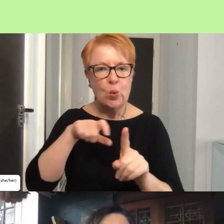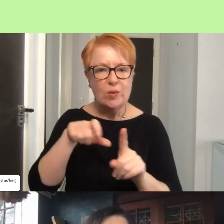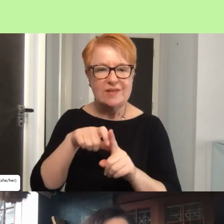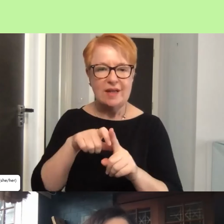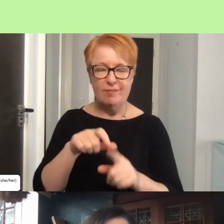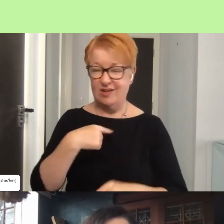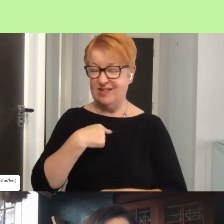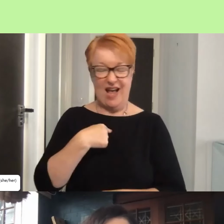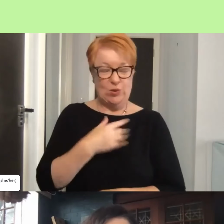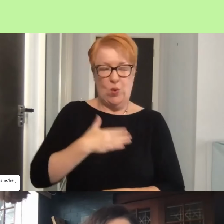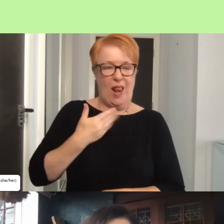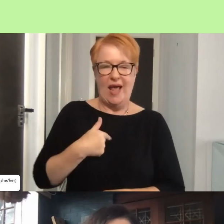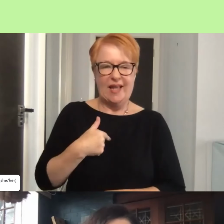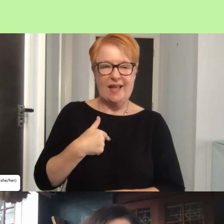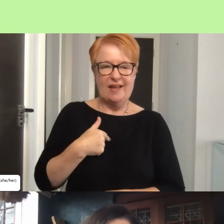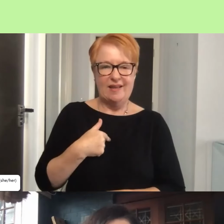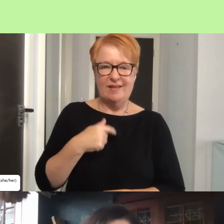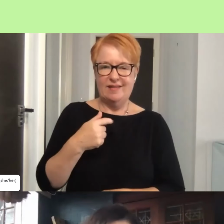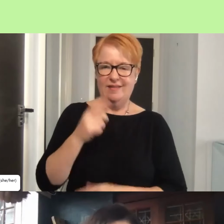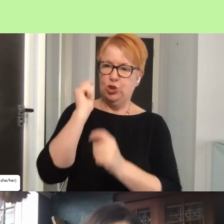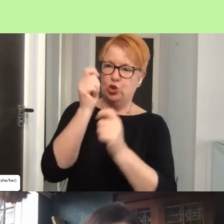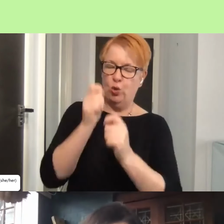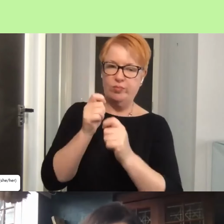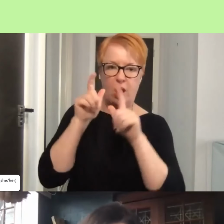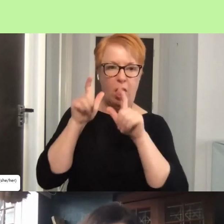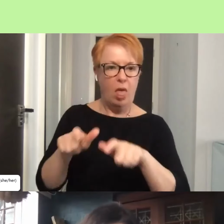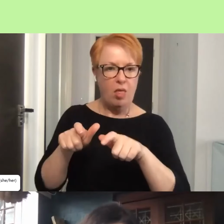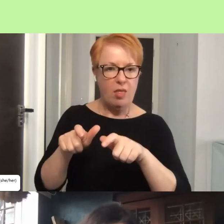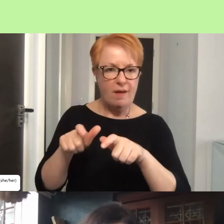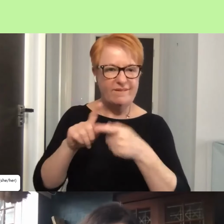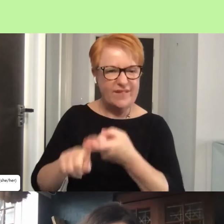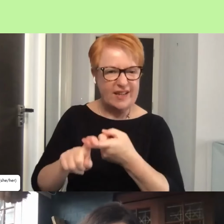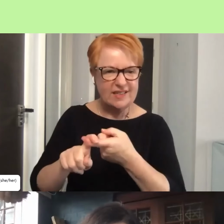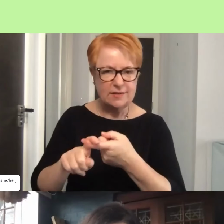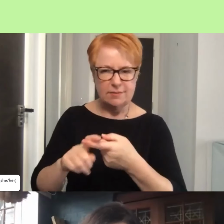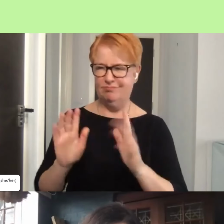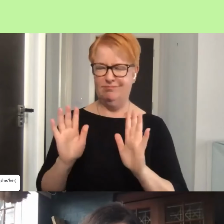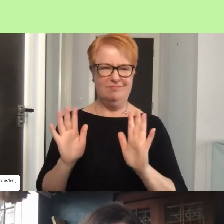know, that are dictating inhabitants without even asking their opinions or involvement.